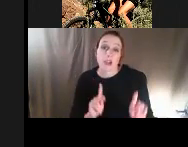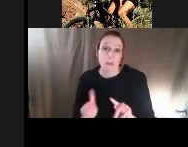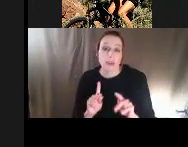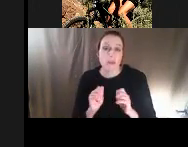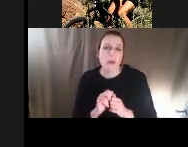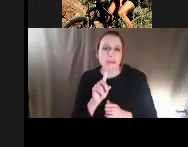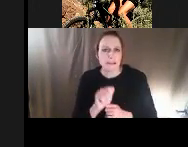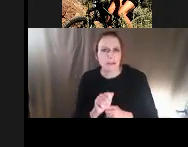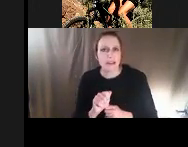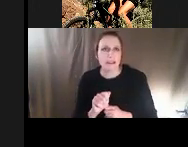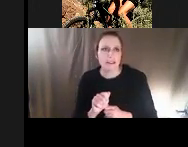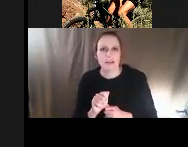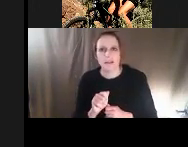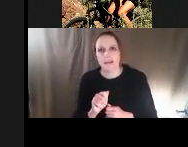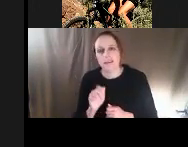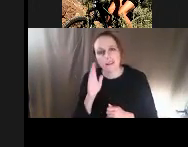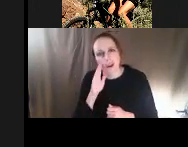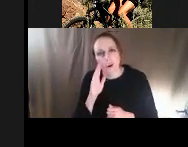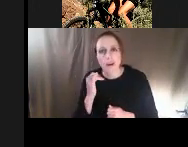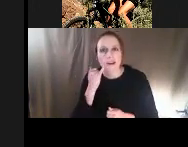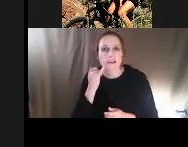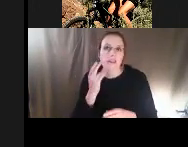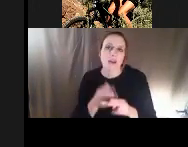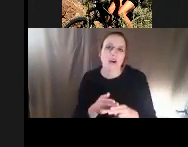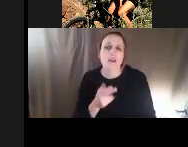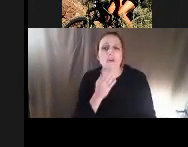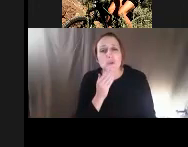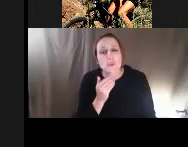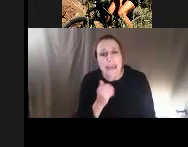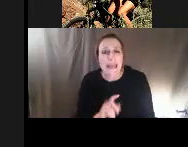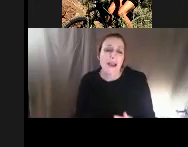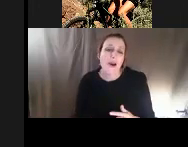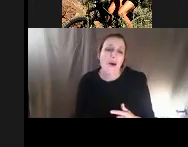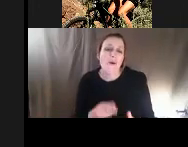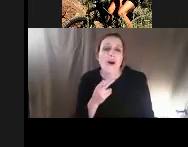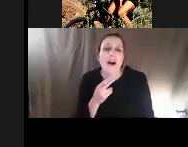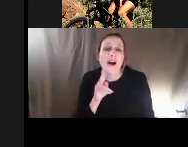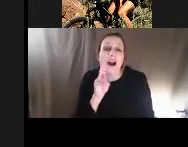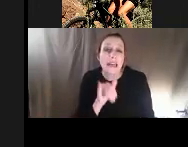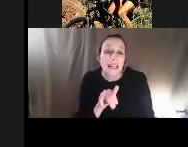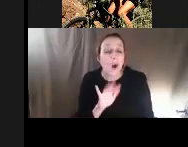they're called sweetie or honey, or do things and somebody tries to help them without asking.